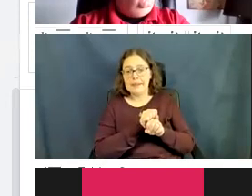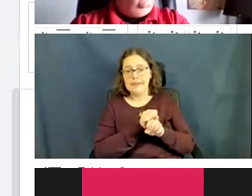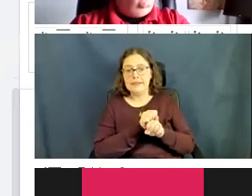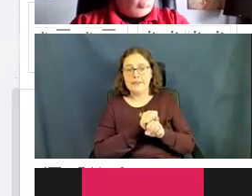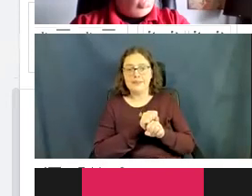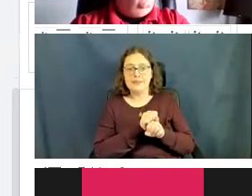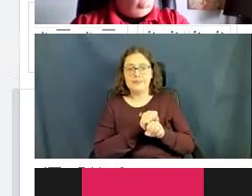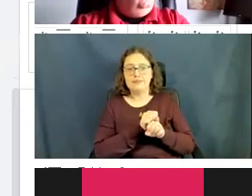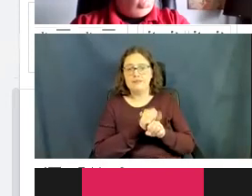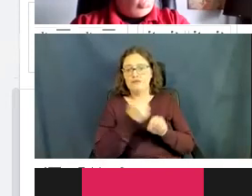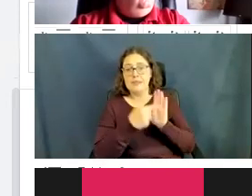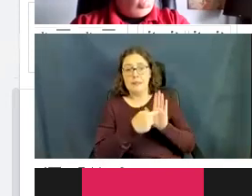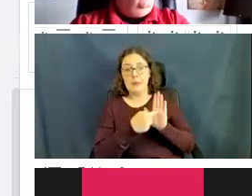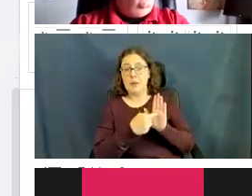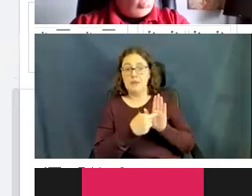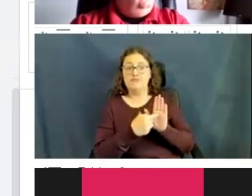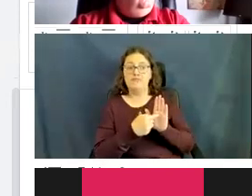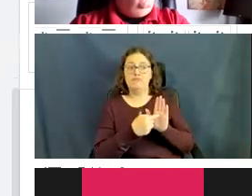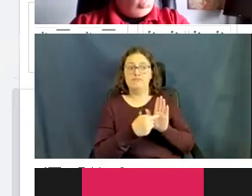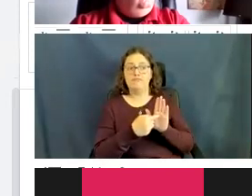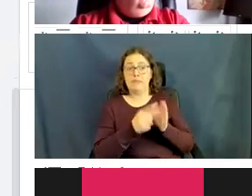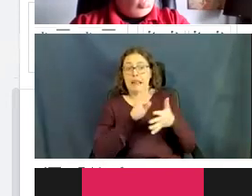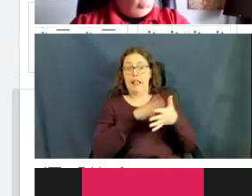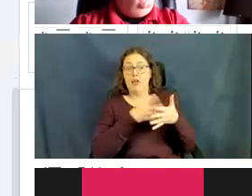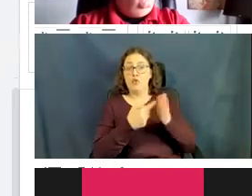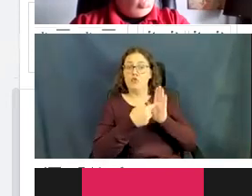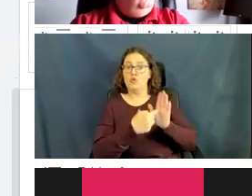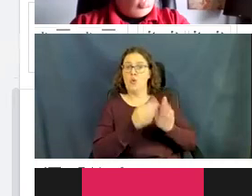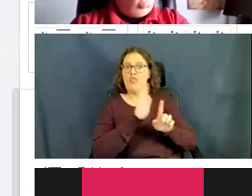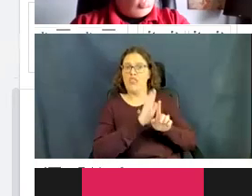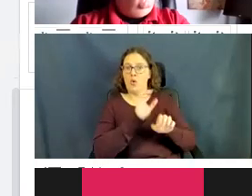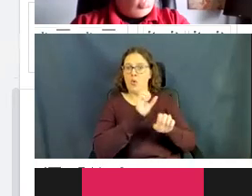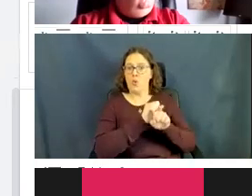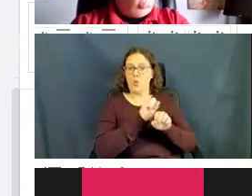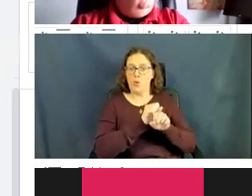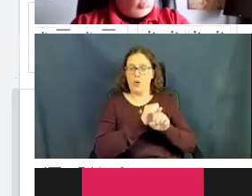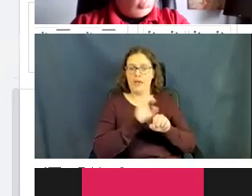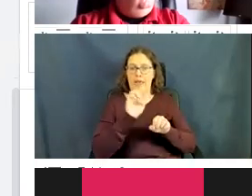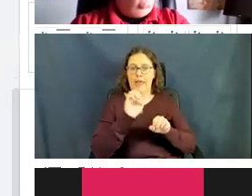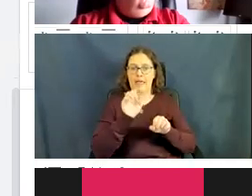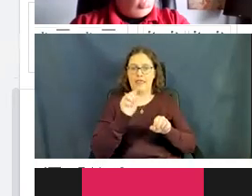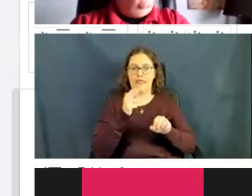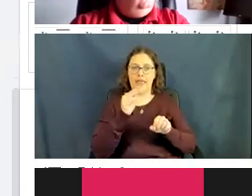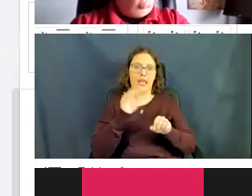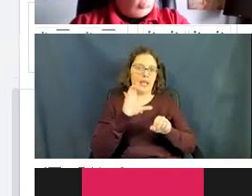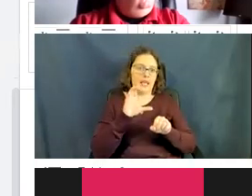It's probably going to put it the whole slide so member to use your corners